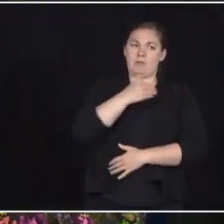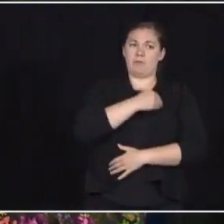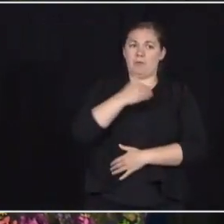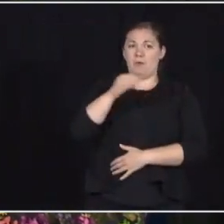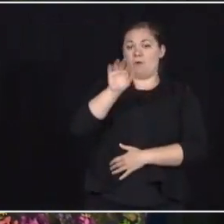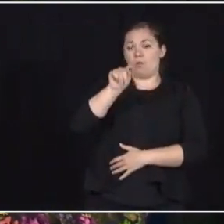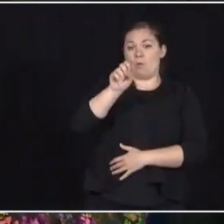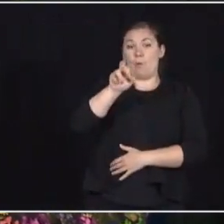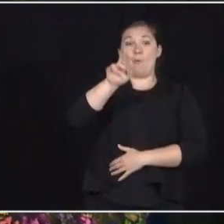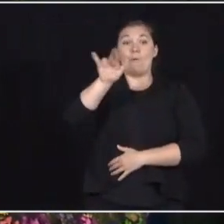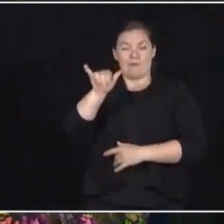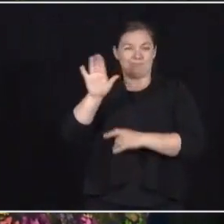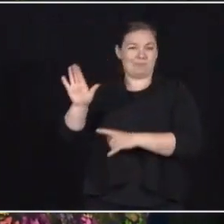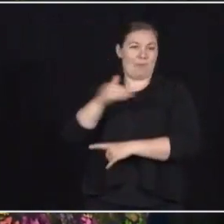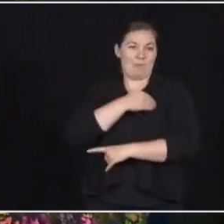and Mayor Bonnie as well